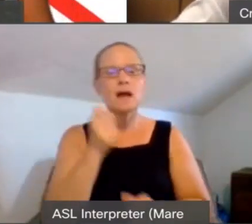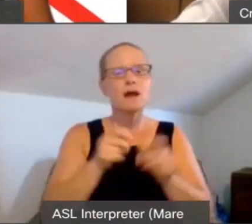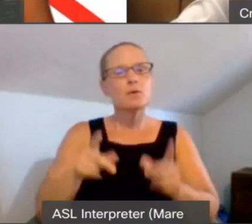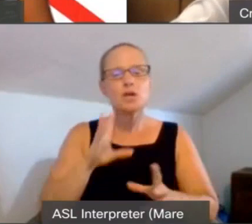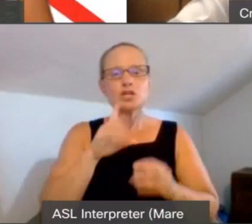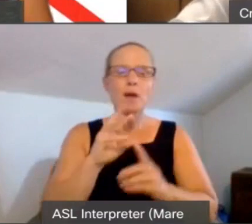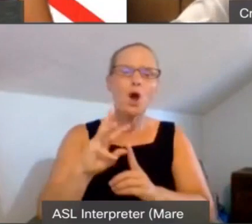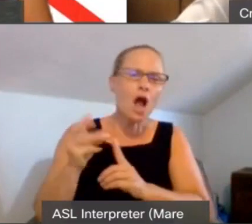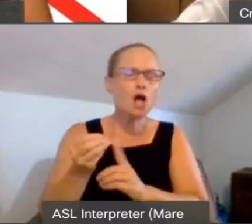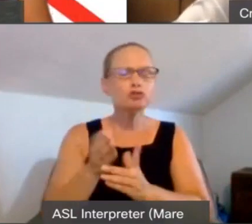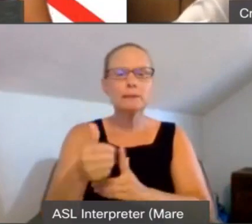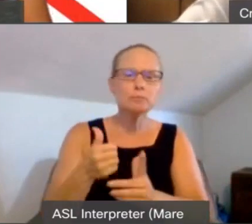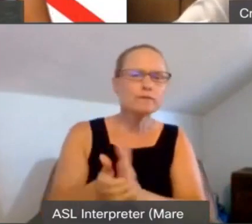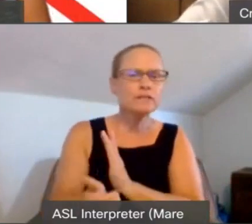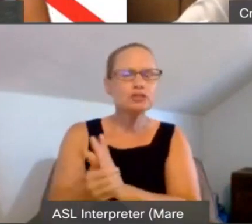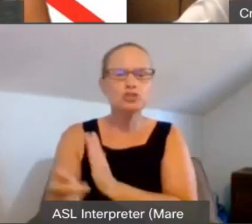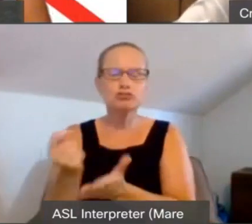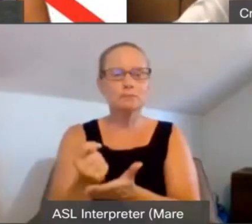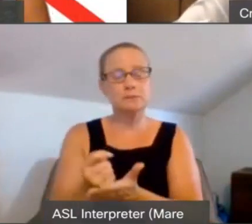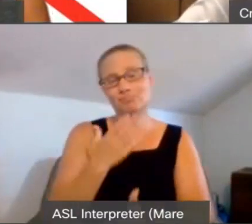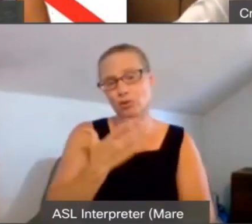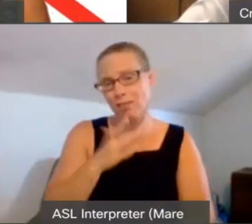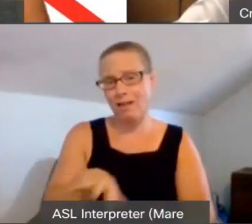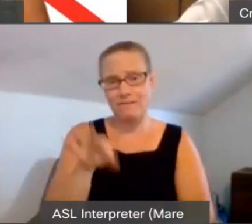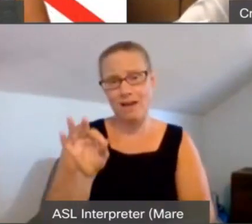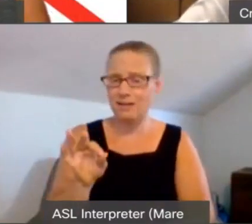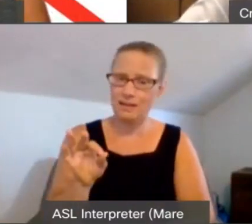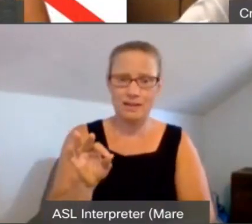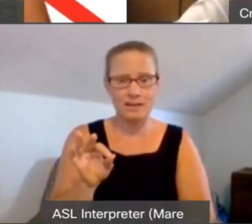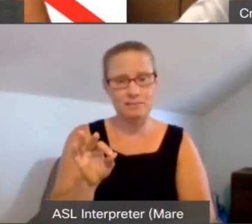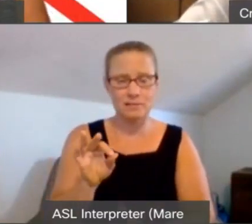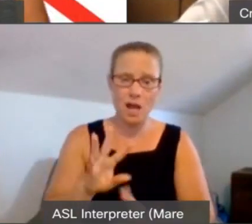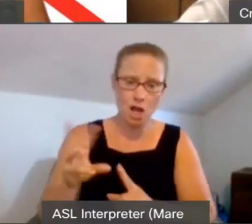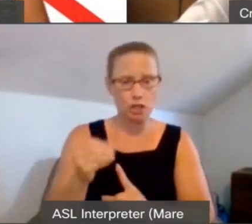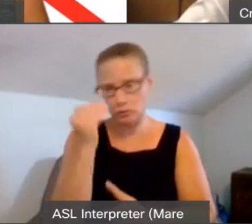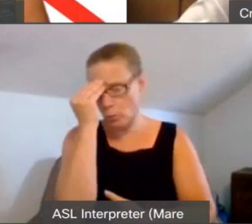proficient treatments, well, good luck finding them. We talk a lot in our field, but when you go out